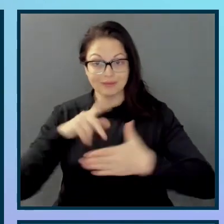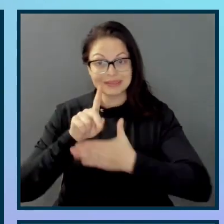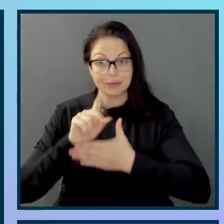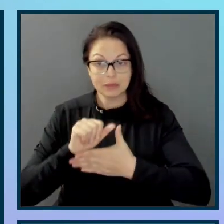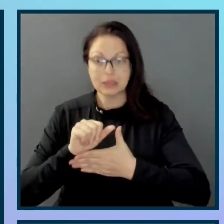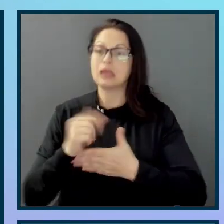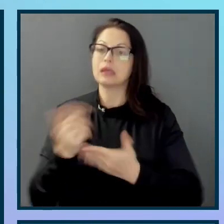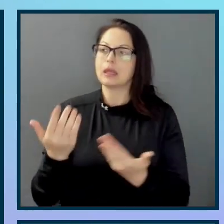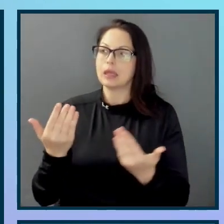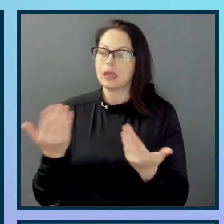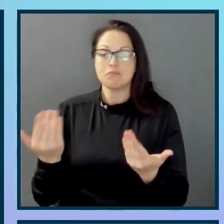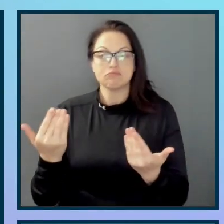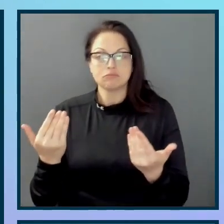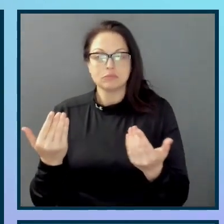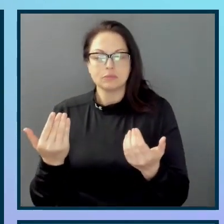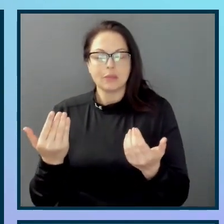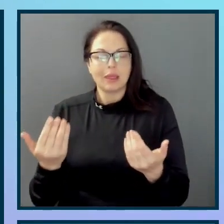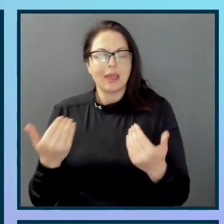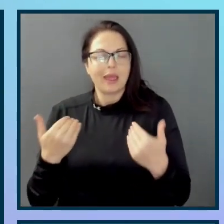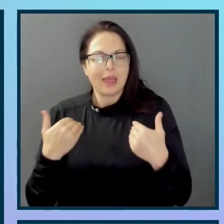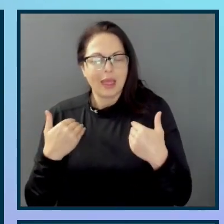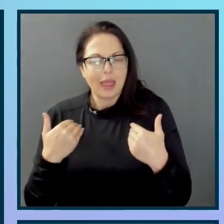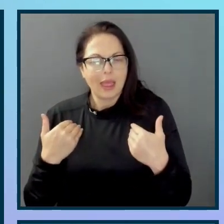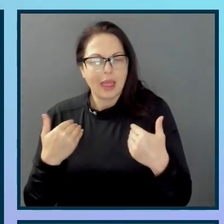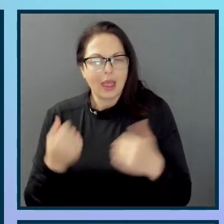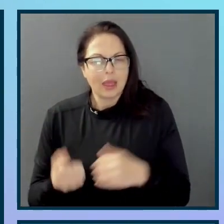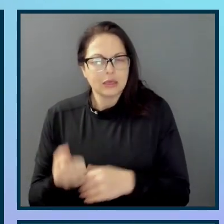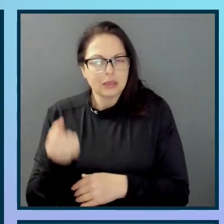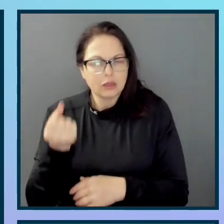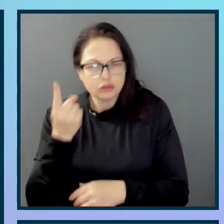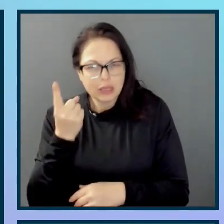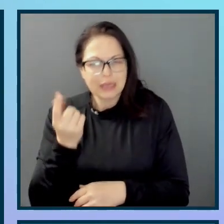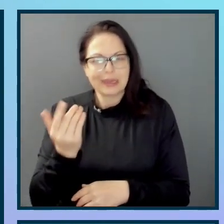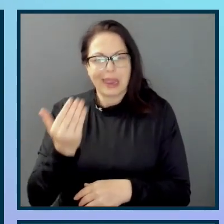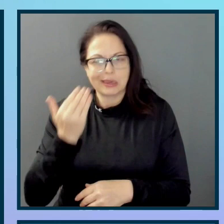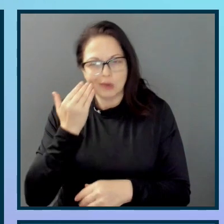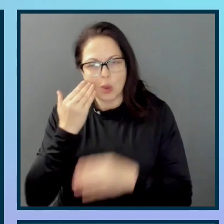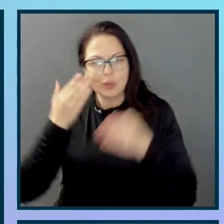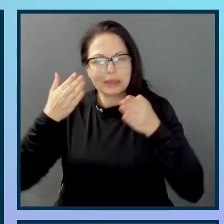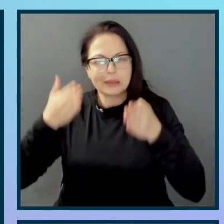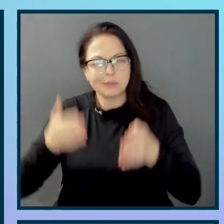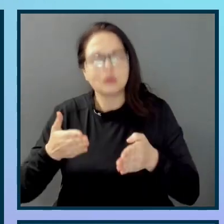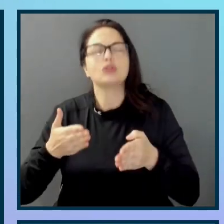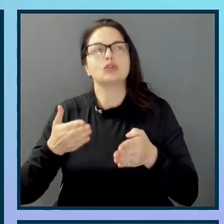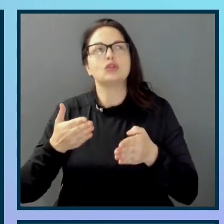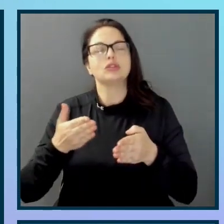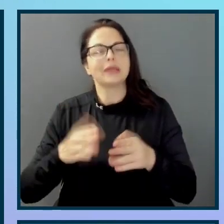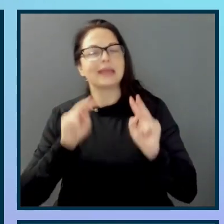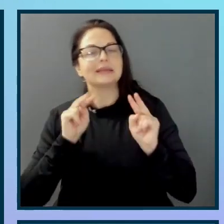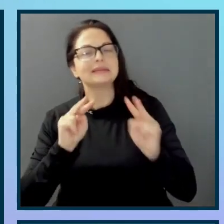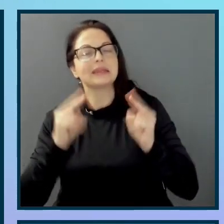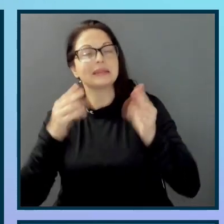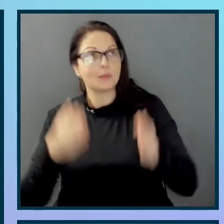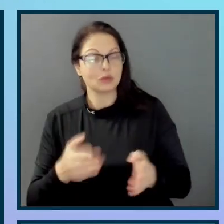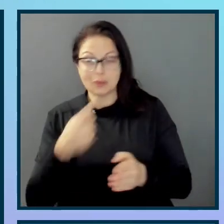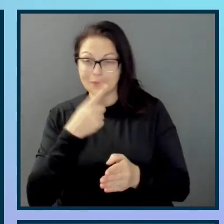that can otherwise be this sort of relatively abstract concept of a blind person or a person with a cerebral palsy.